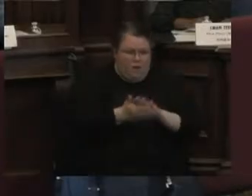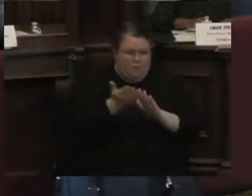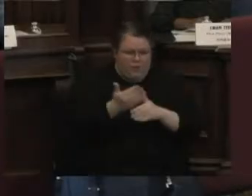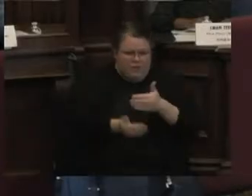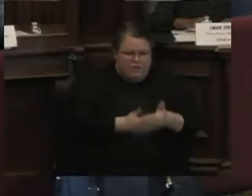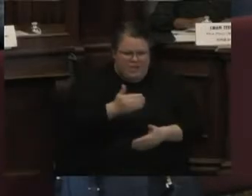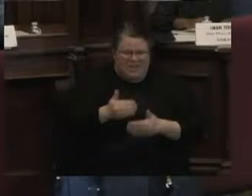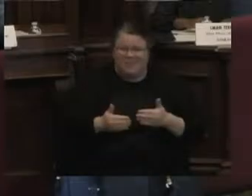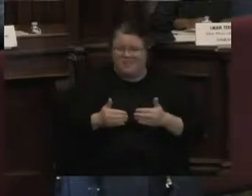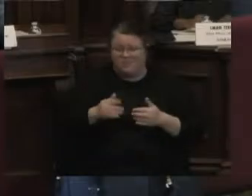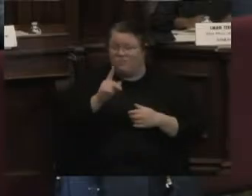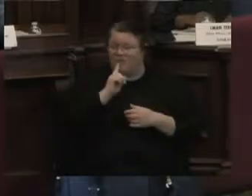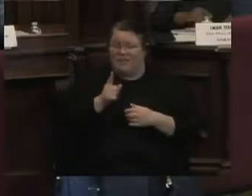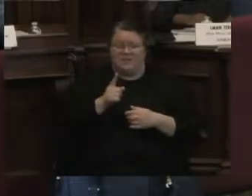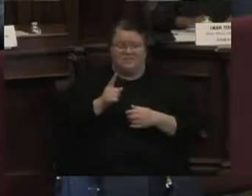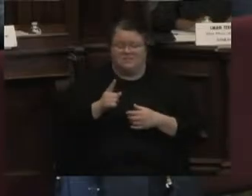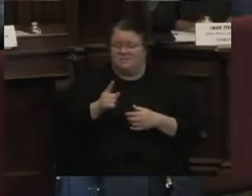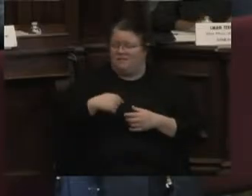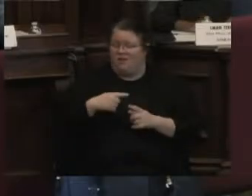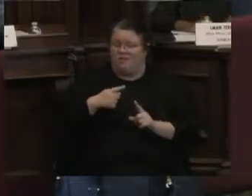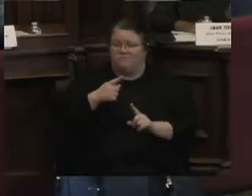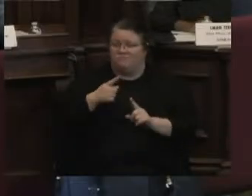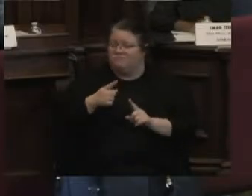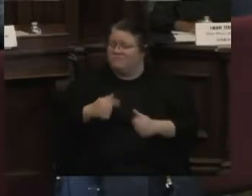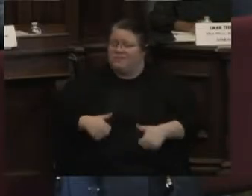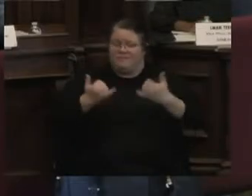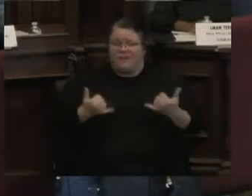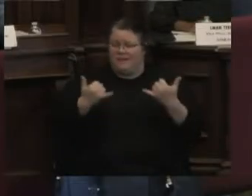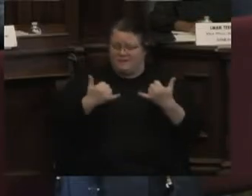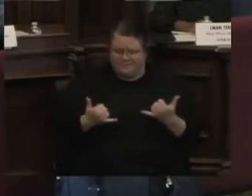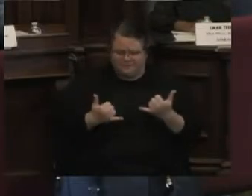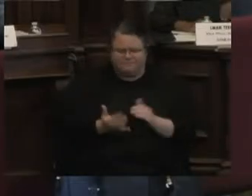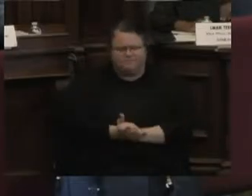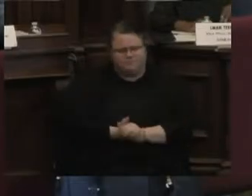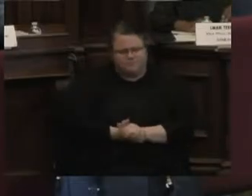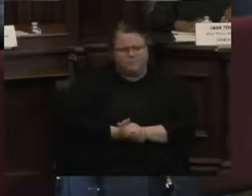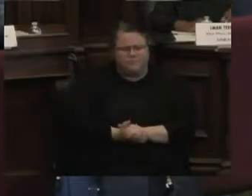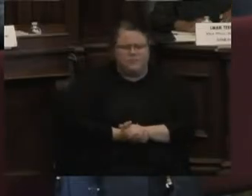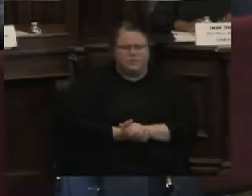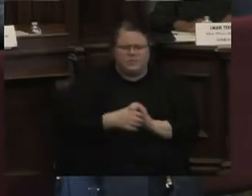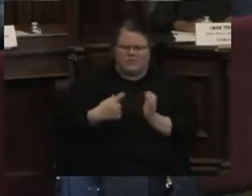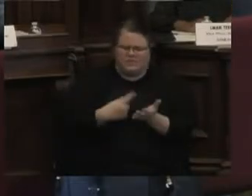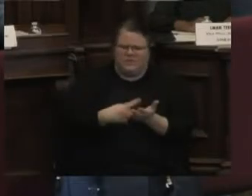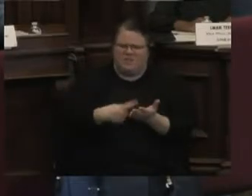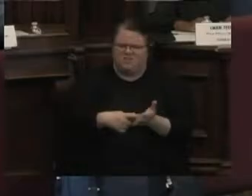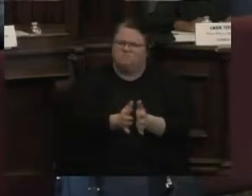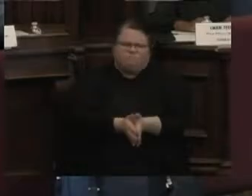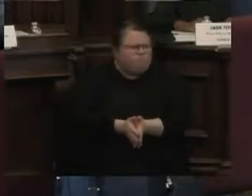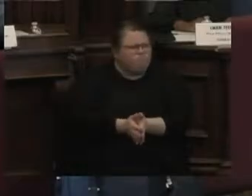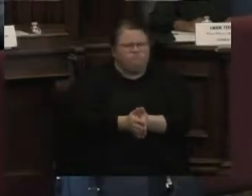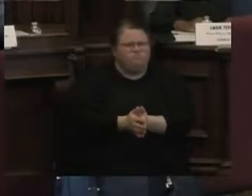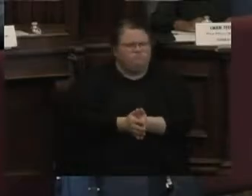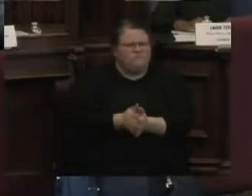This is a legal and operational reality that we are